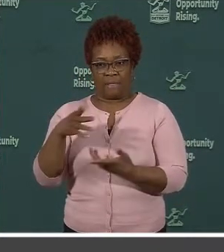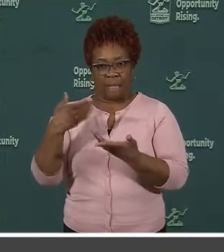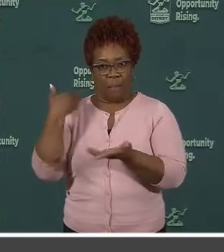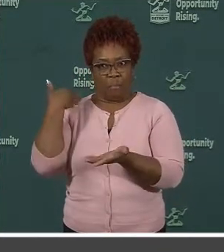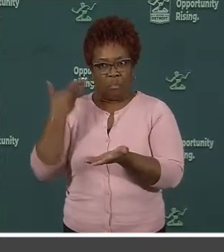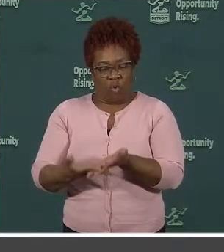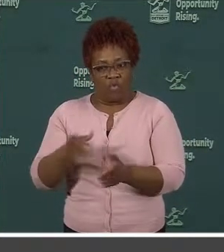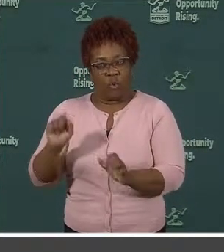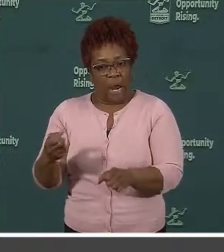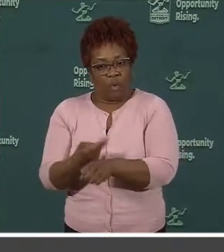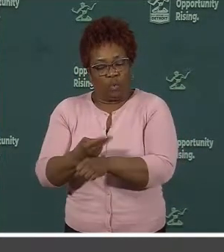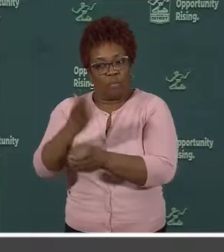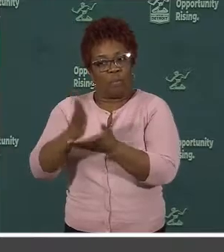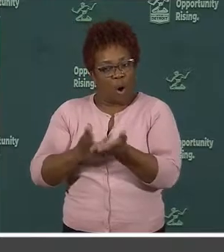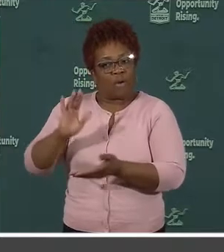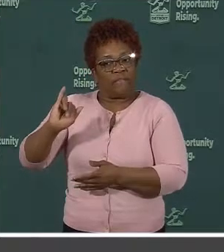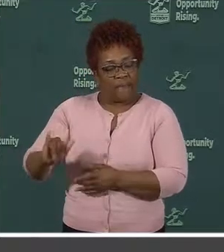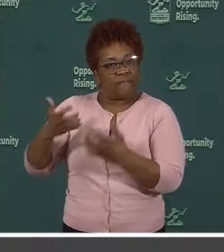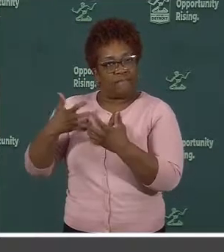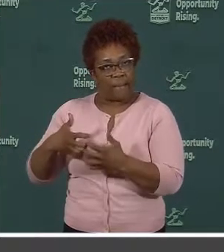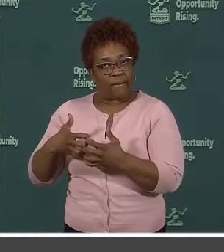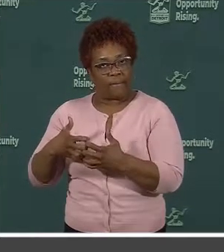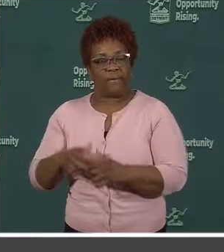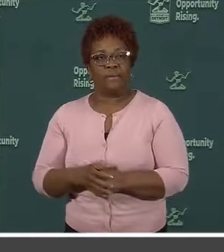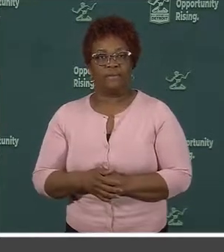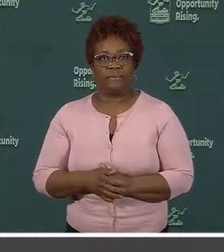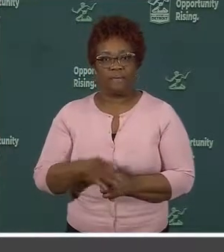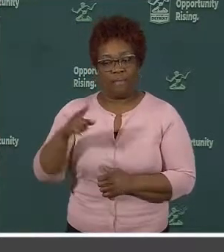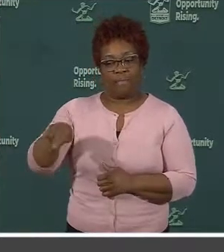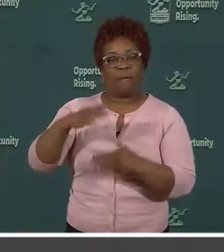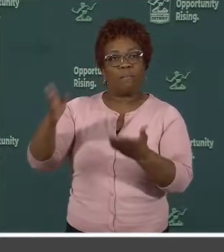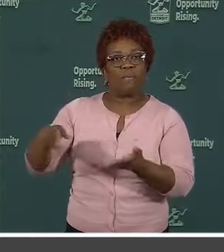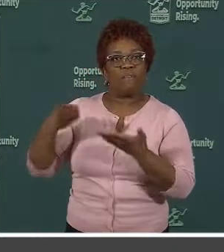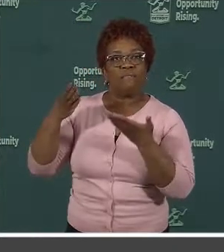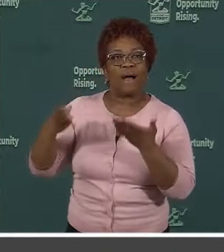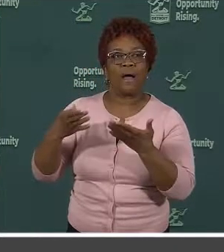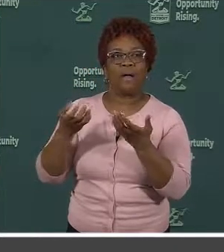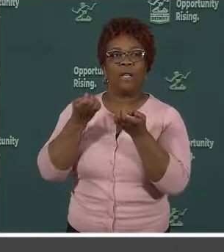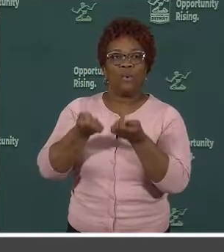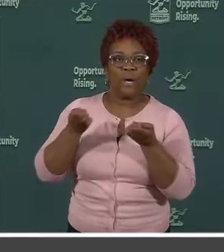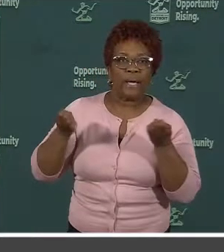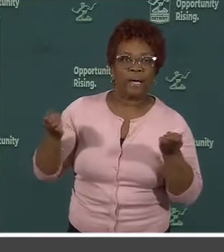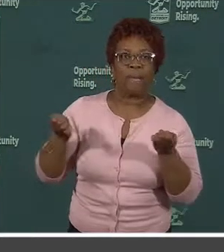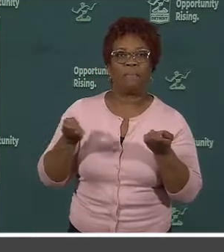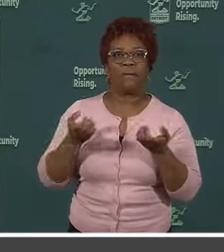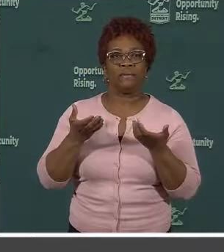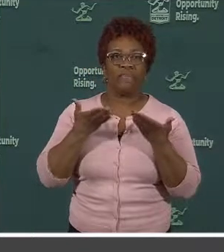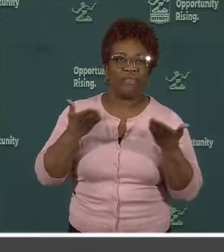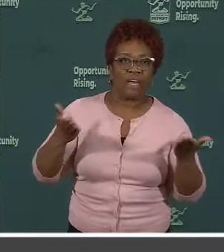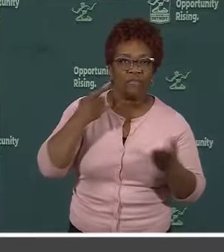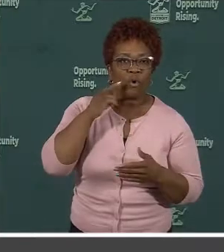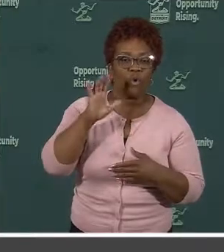PLANT THEY ARE THE ONES WHO PROVIDE YOU WITH EQUIPMENT AND NOVELTIES FOR YOUR CORPORATE EVENTS IF YOU'RE GOING TO HAVE